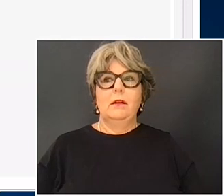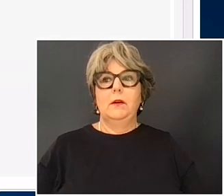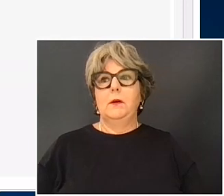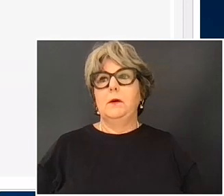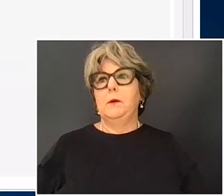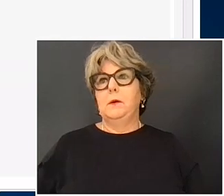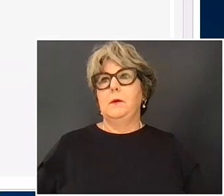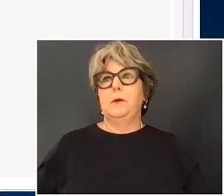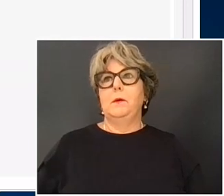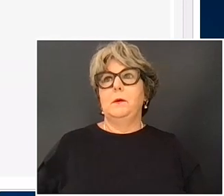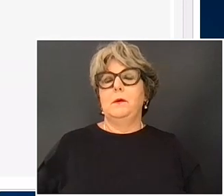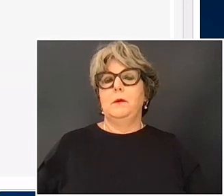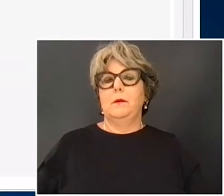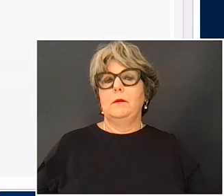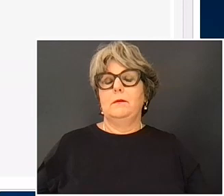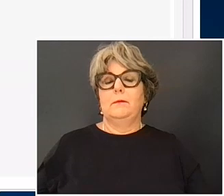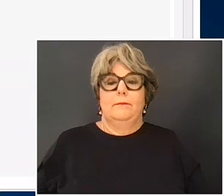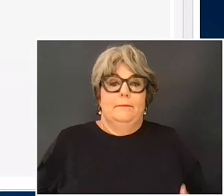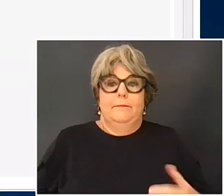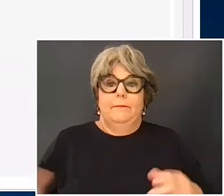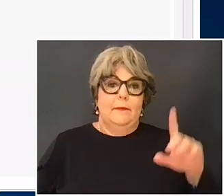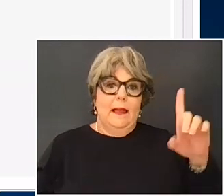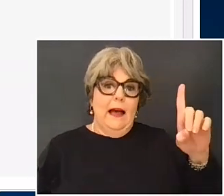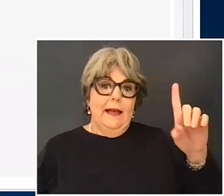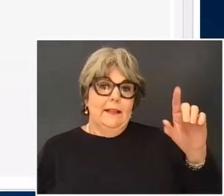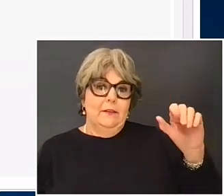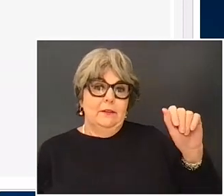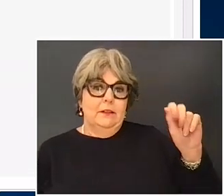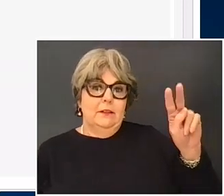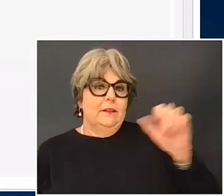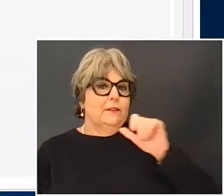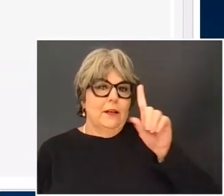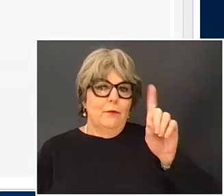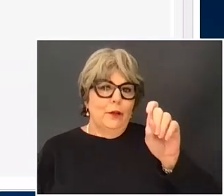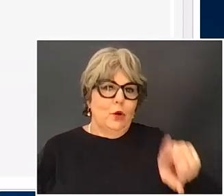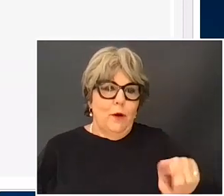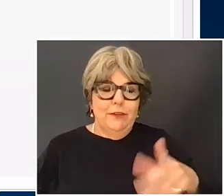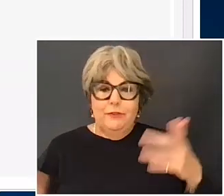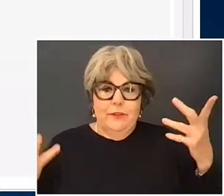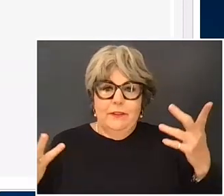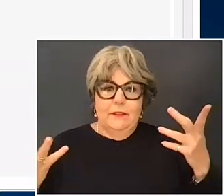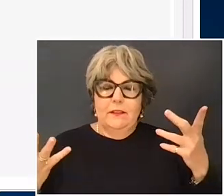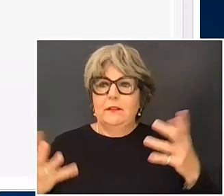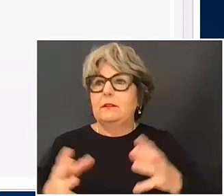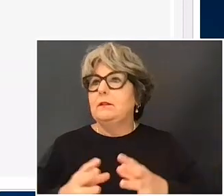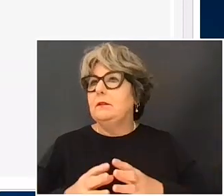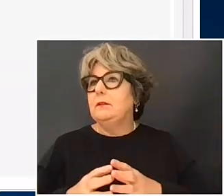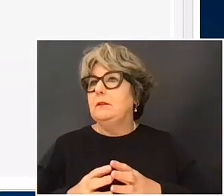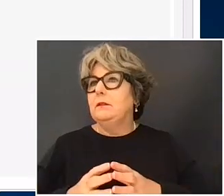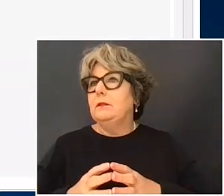I don't know if that's a question for Dave Musser. It wasn't really a question. There wasn't a question mark at the end of my statement but I guess I'm trying to